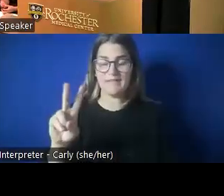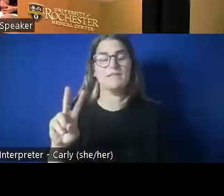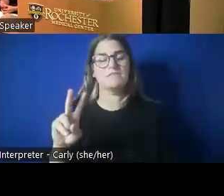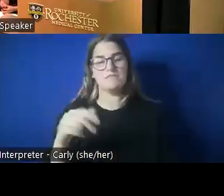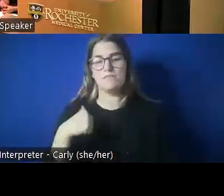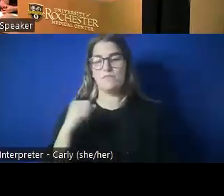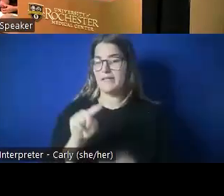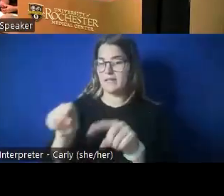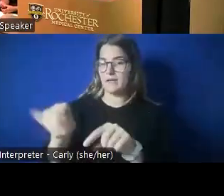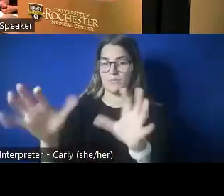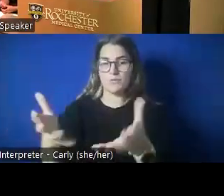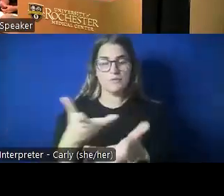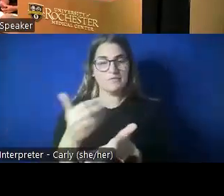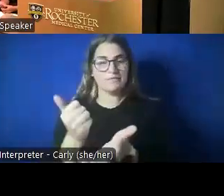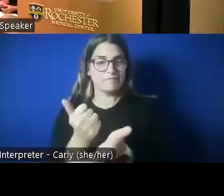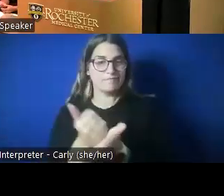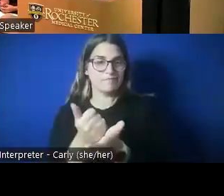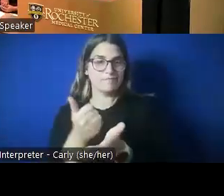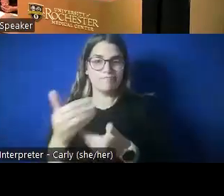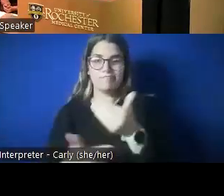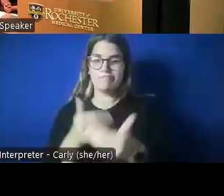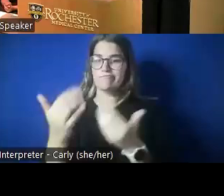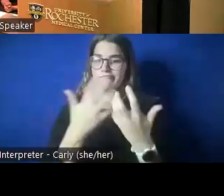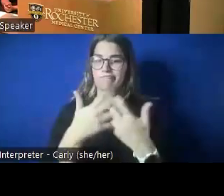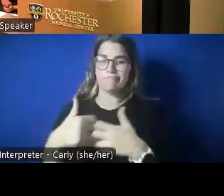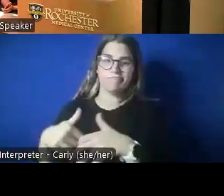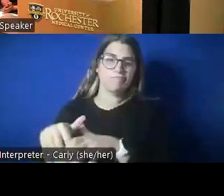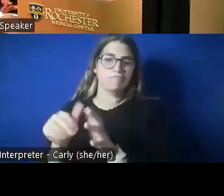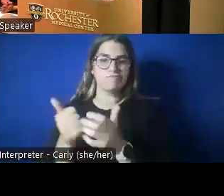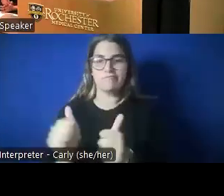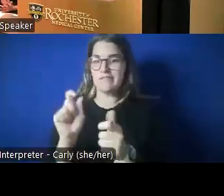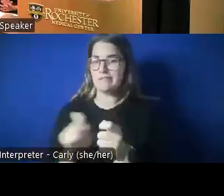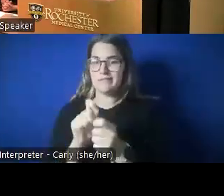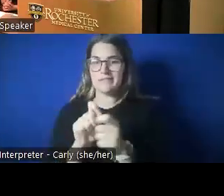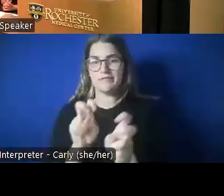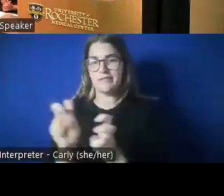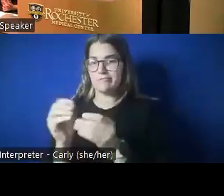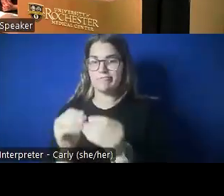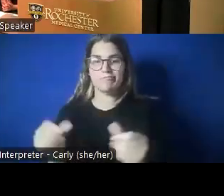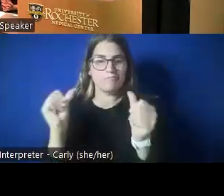group um and help you work out um any particular issues that you're wanting to deal with regarding